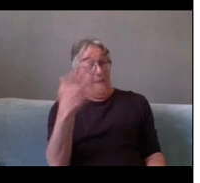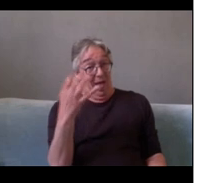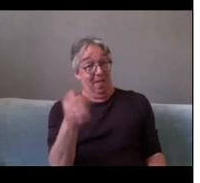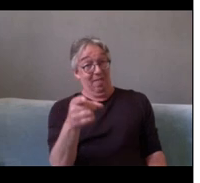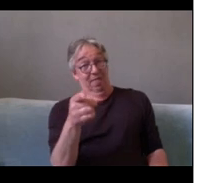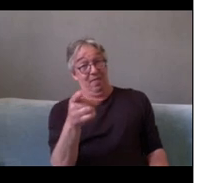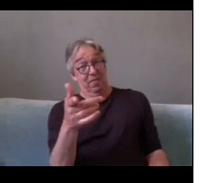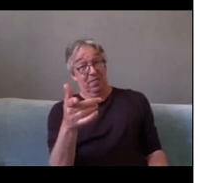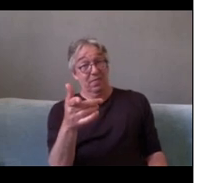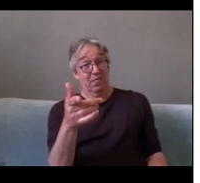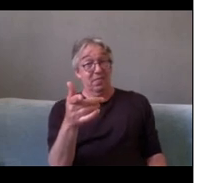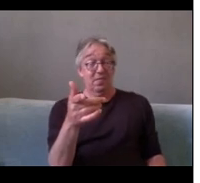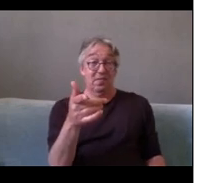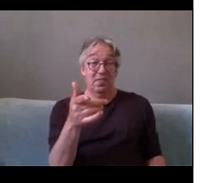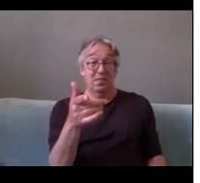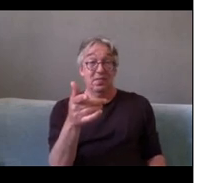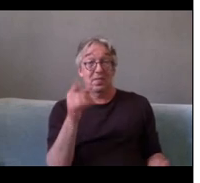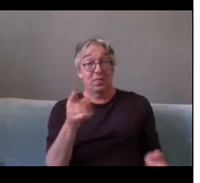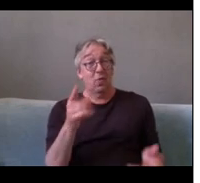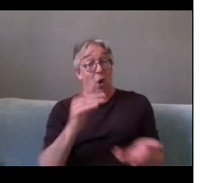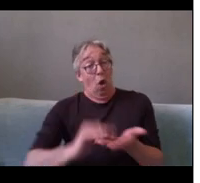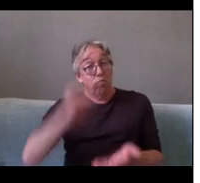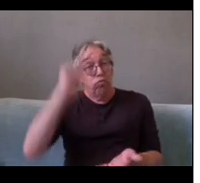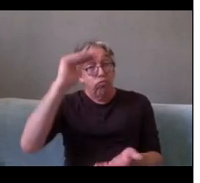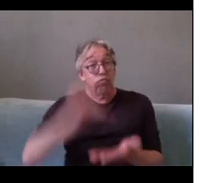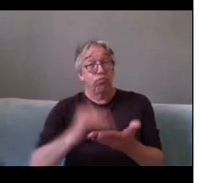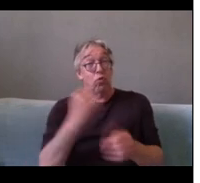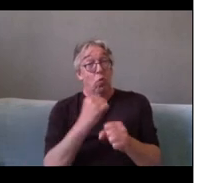in the kind and amount of work they do on a daily basis.